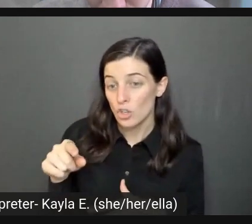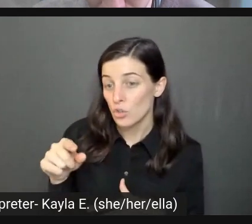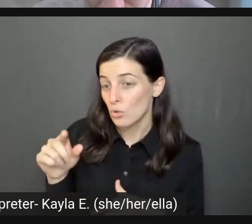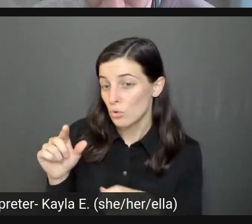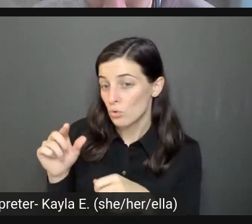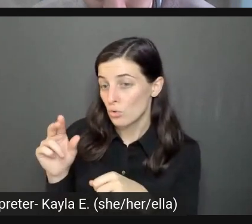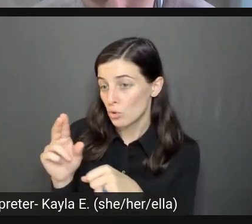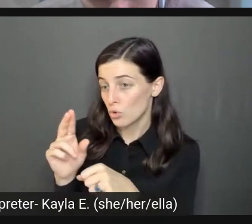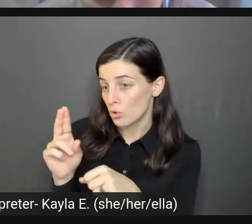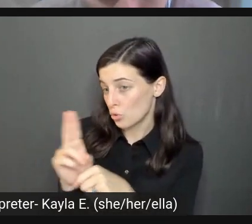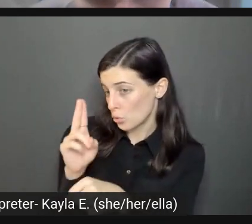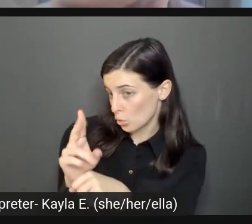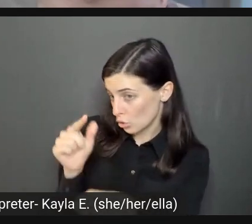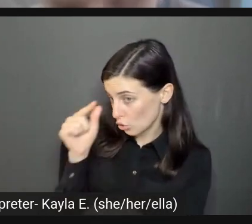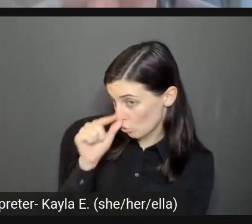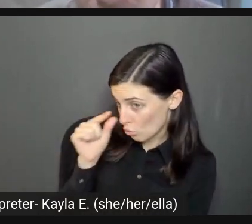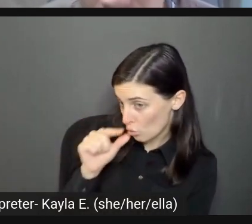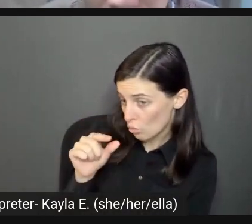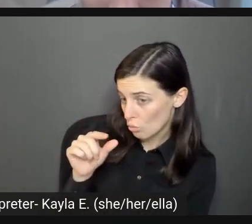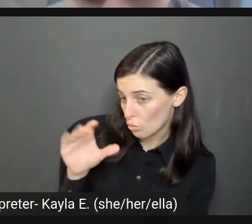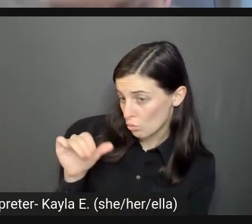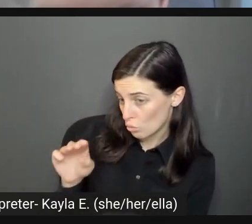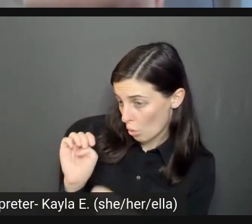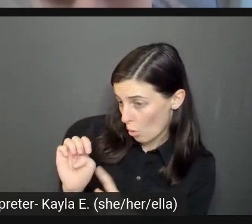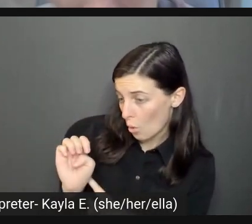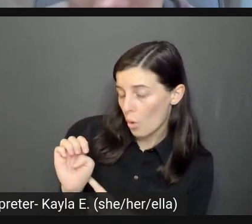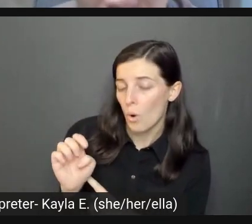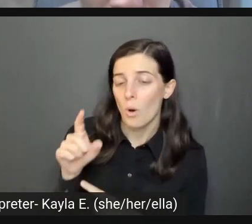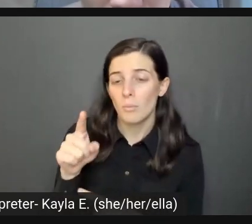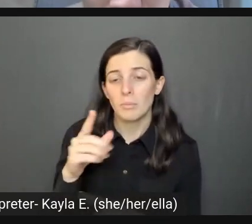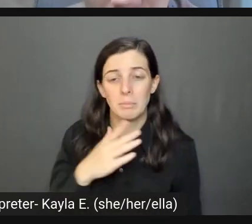You're basically asking for trouble. Please use these elements instead."